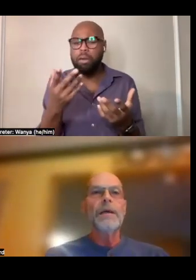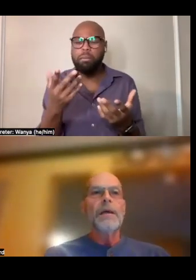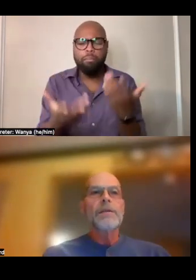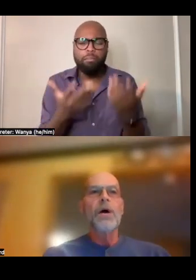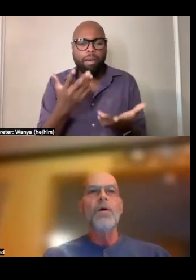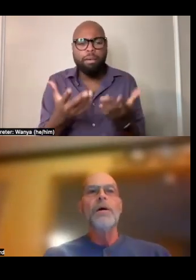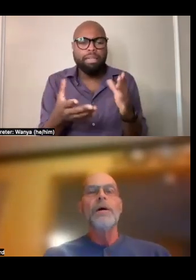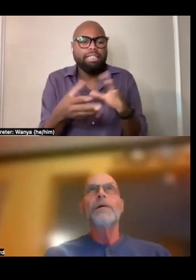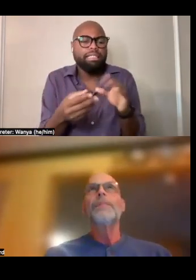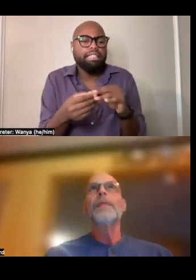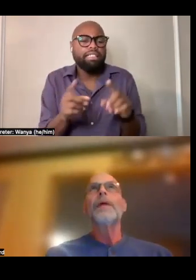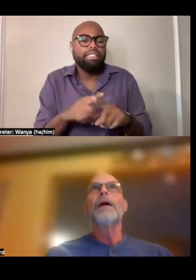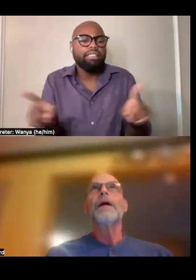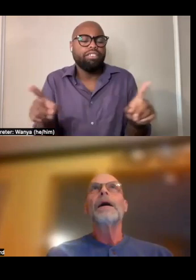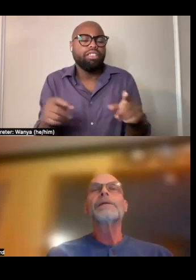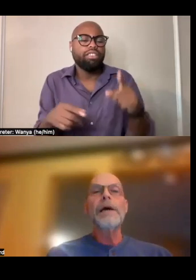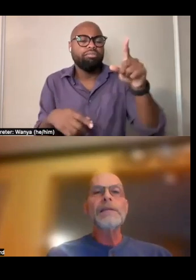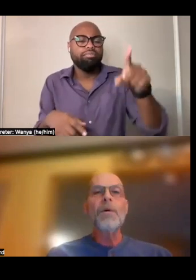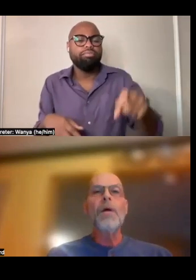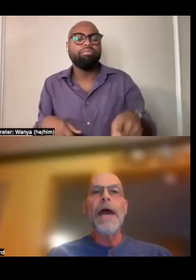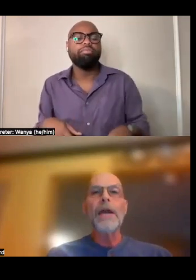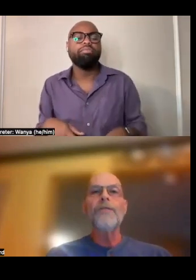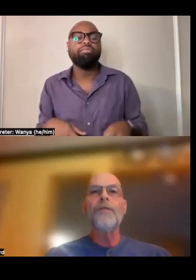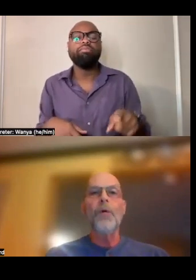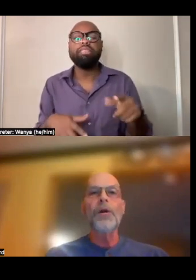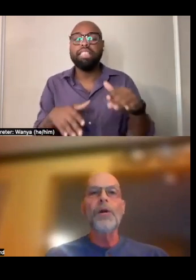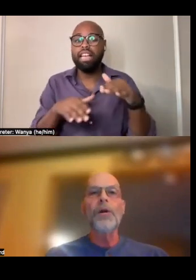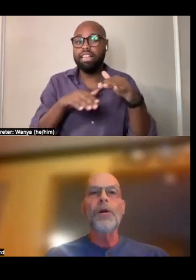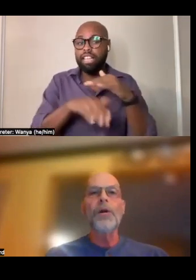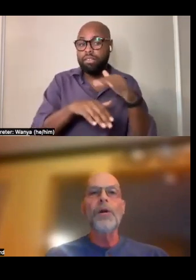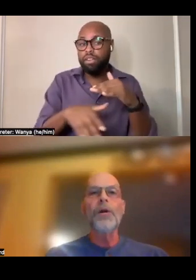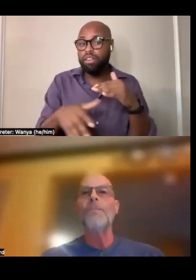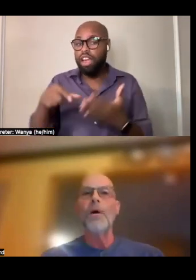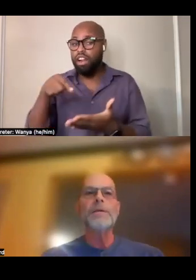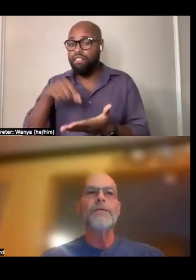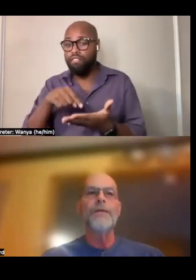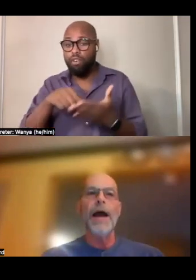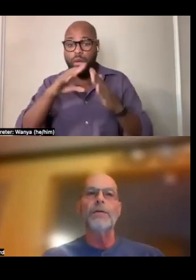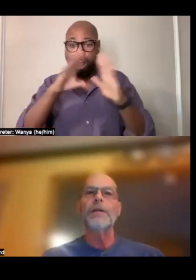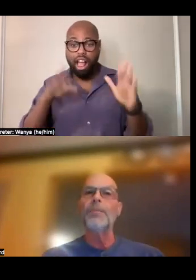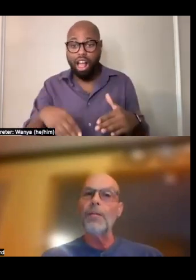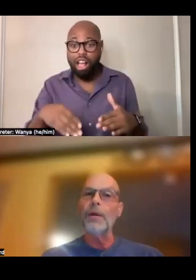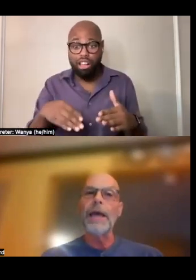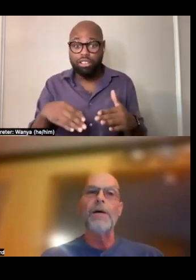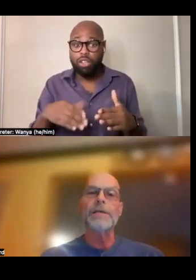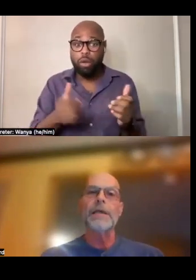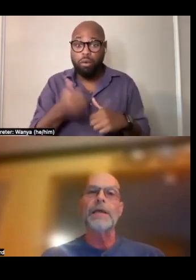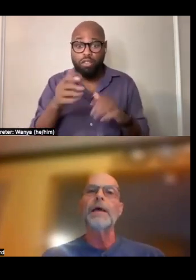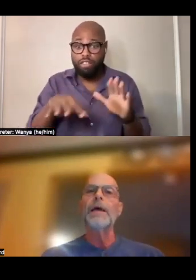So accessible and affordable housing are mostly found in public housing